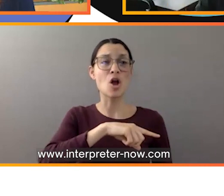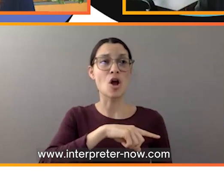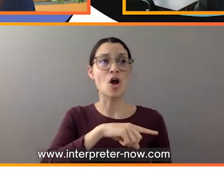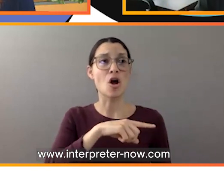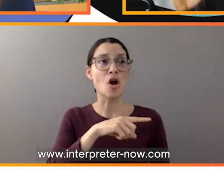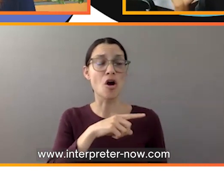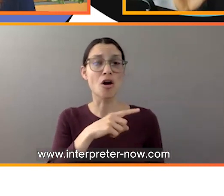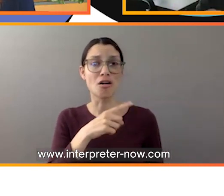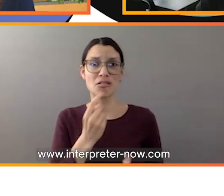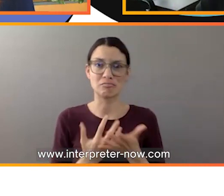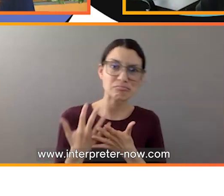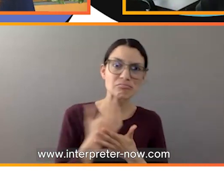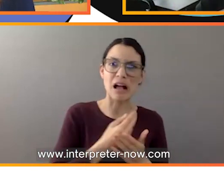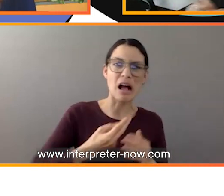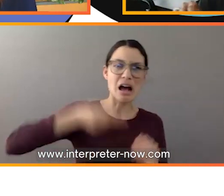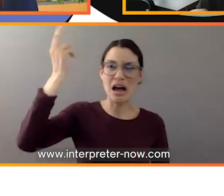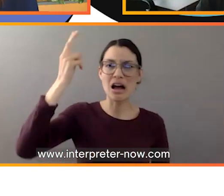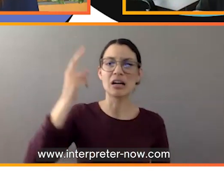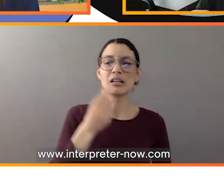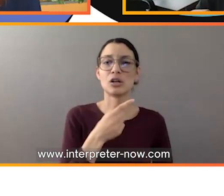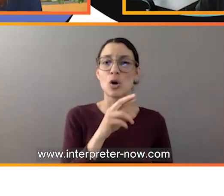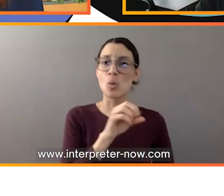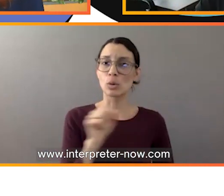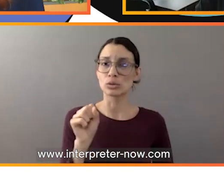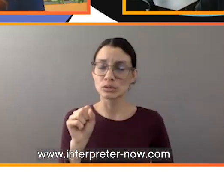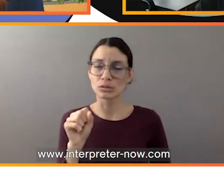Don't get it. Yeah.